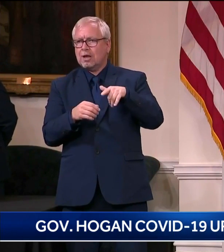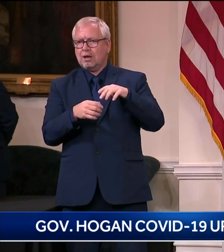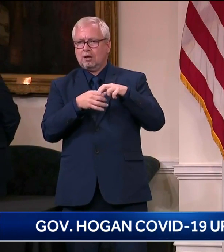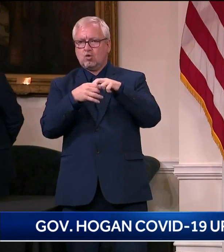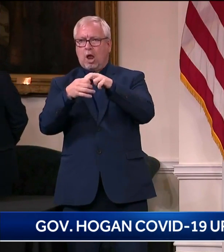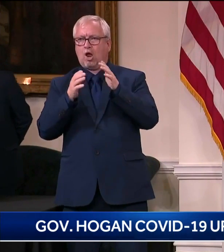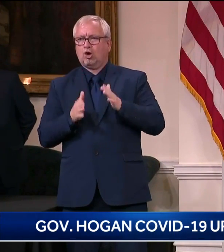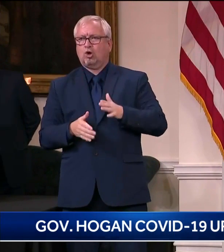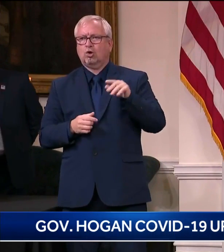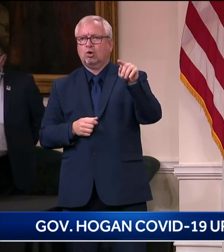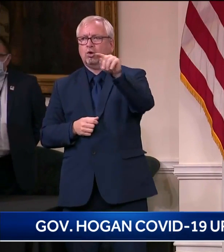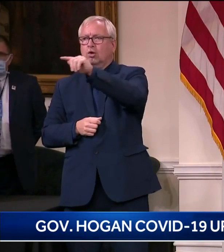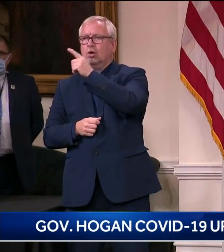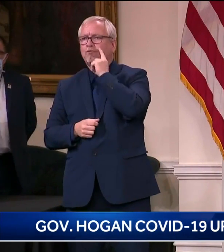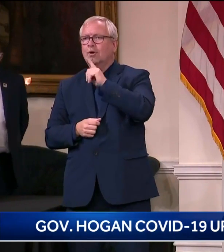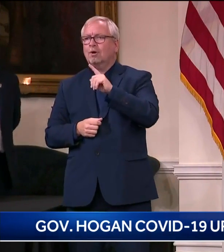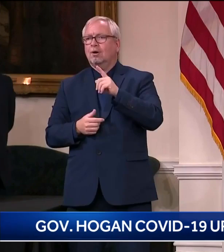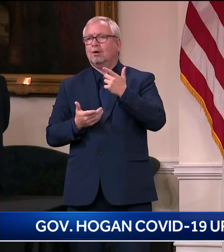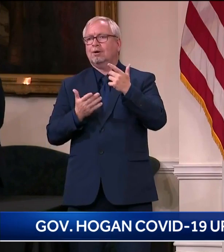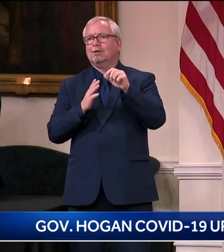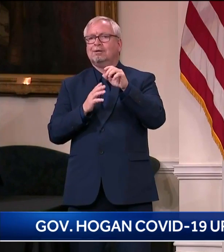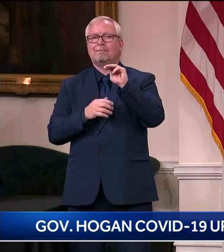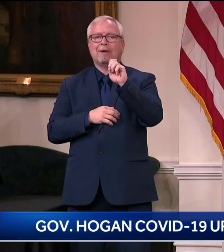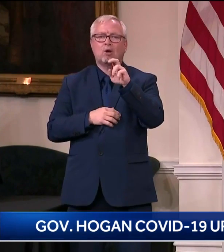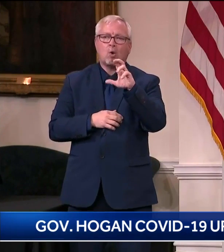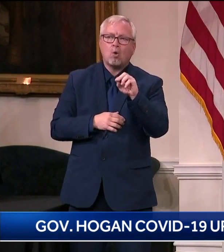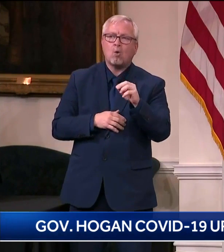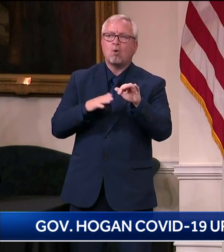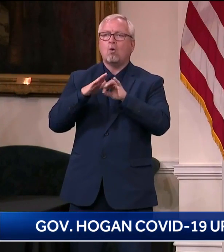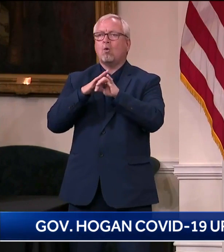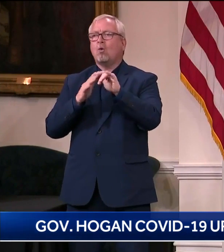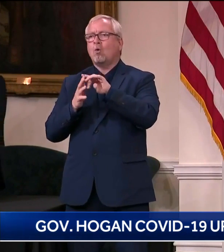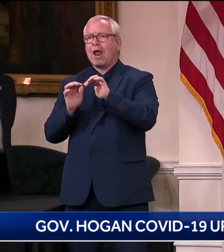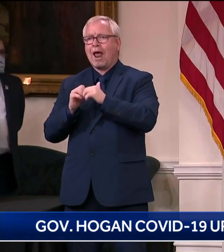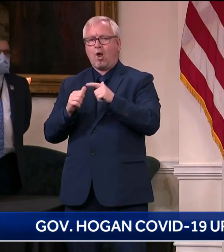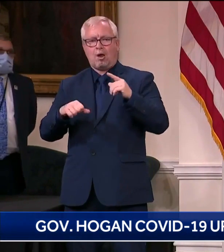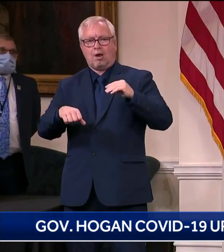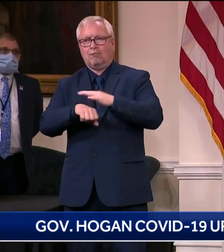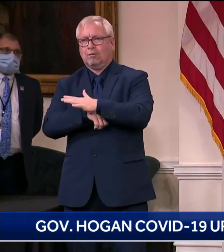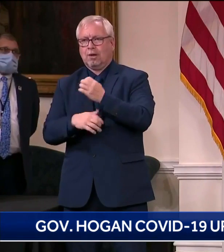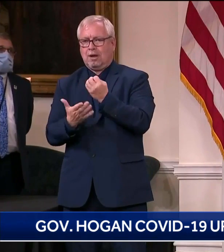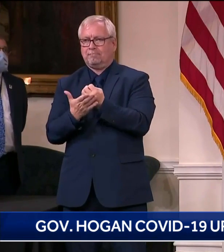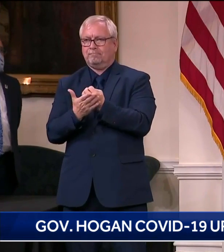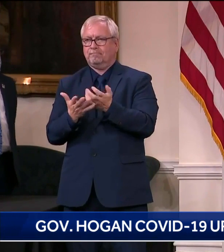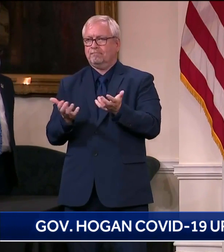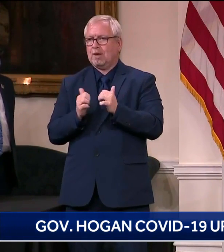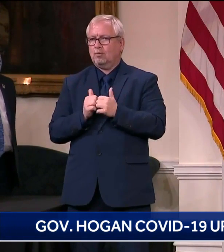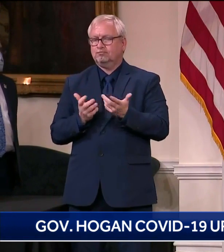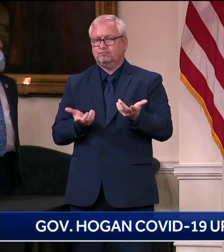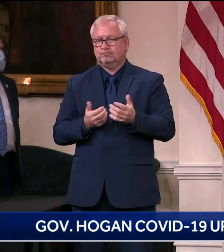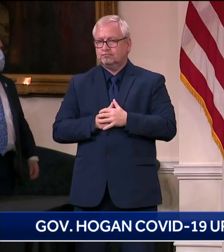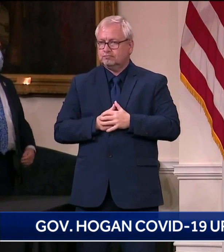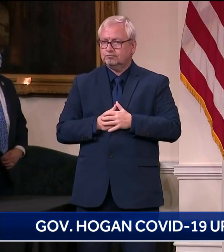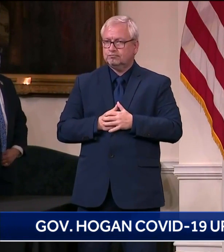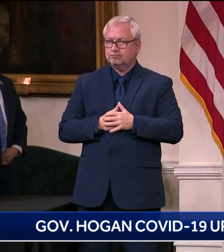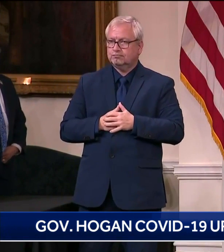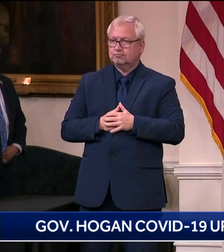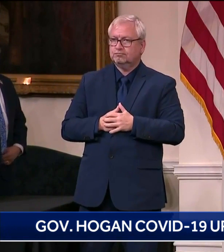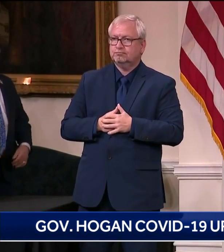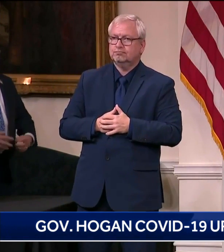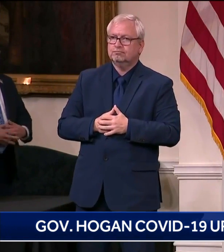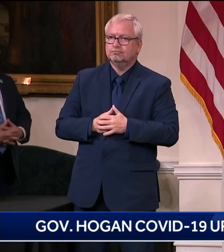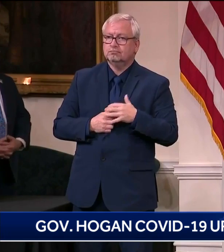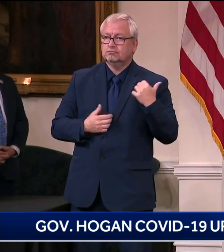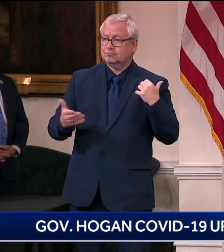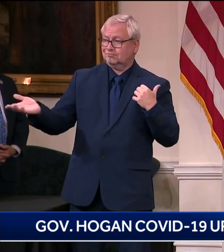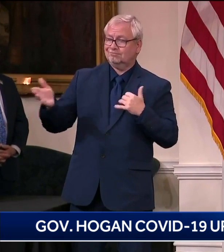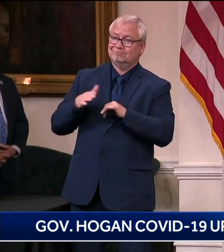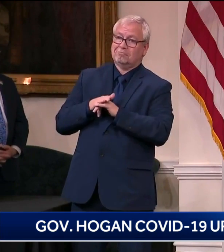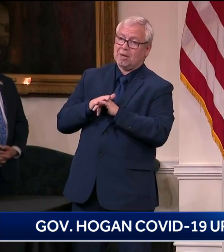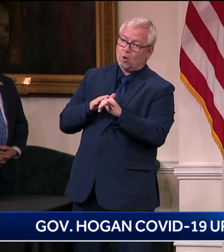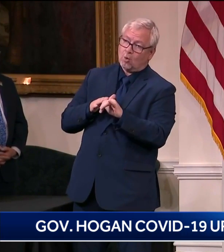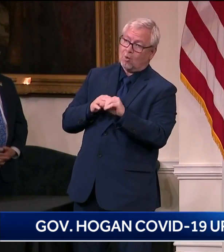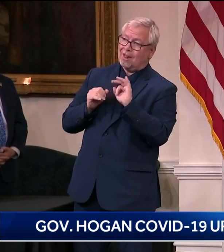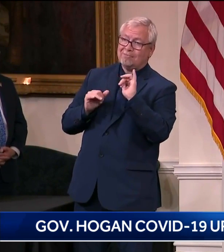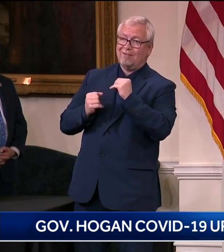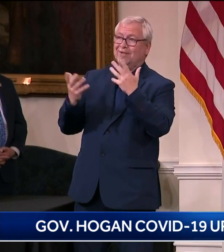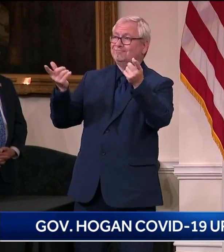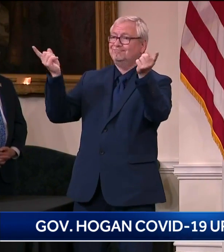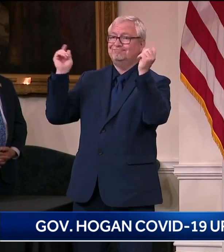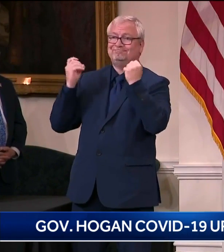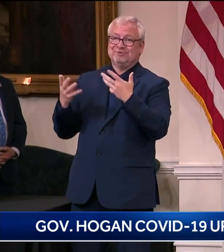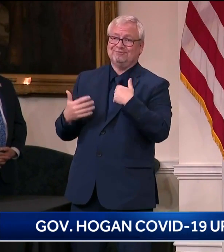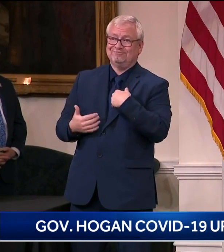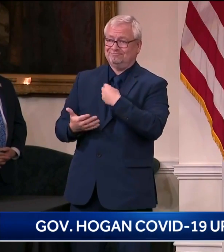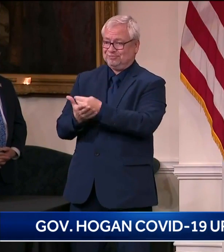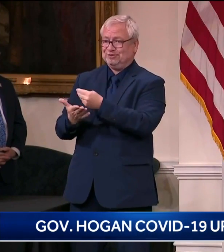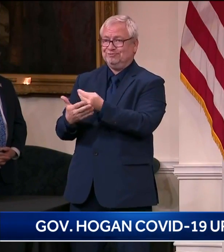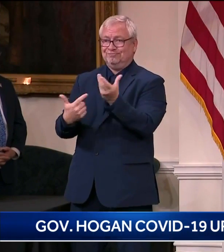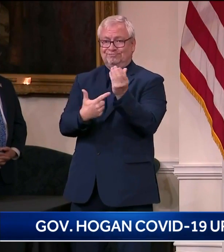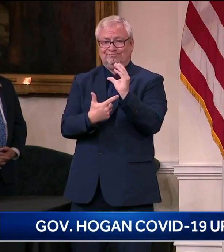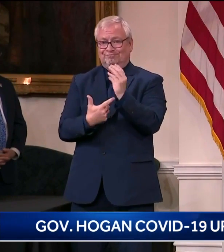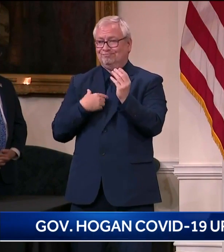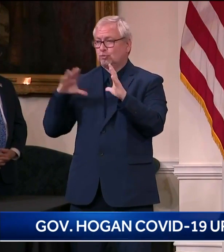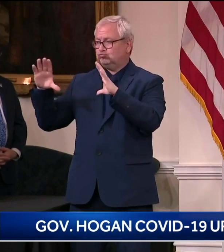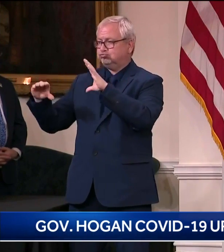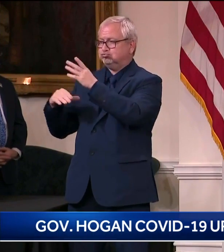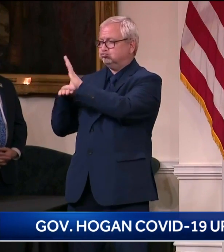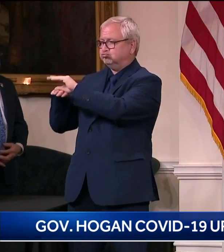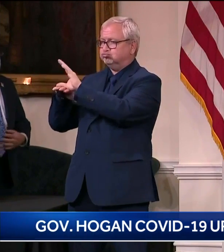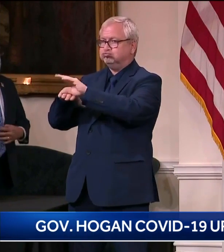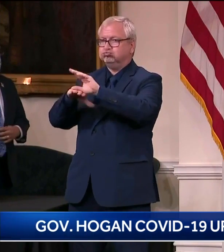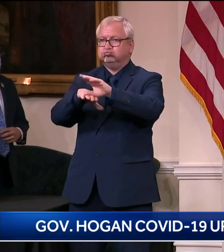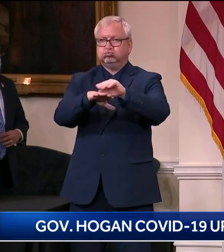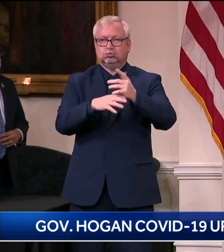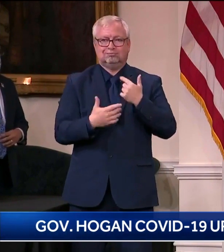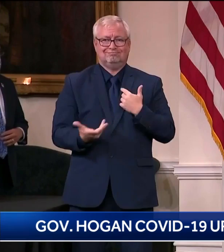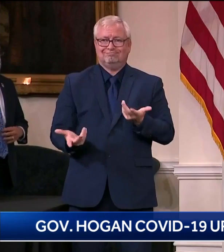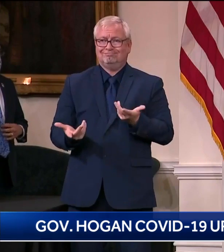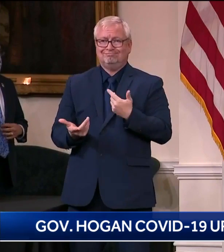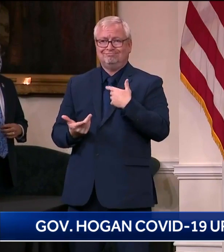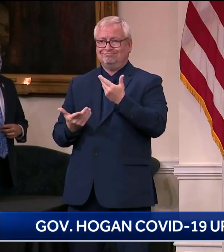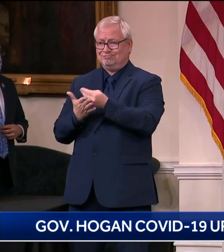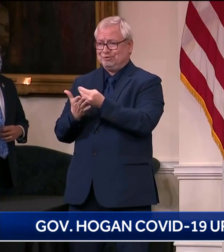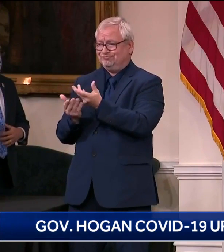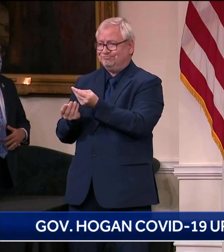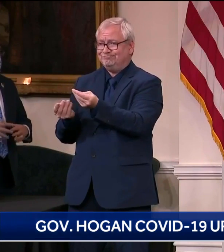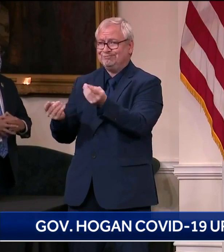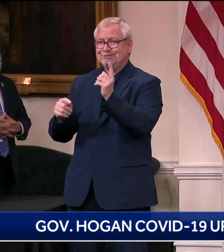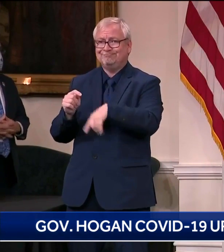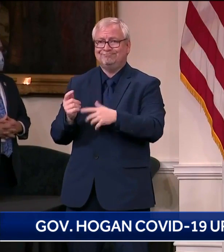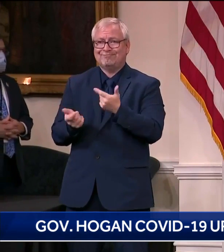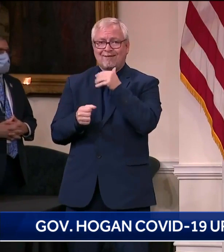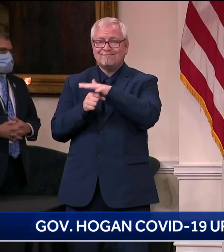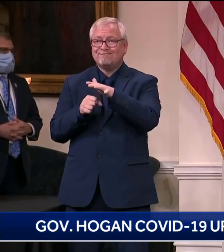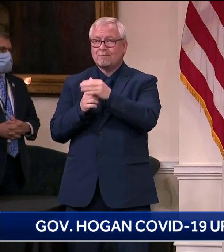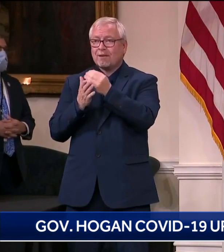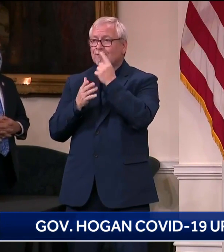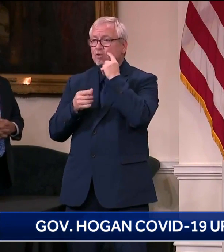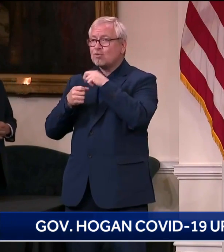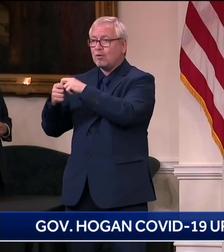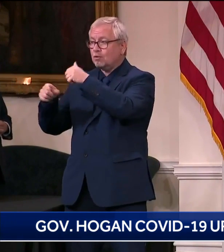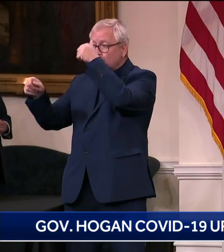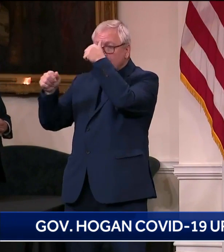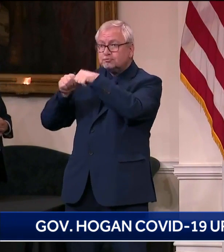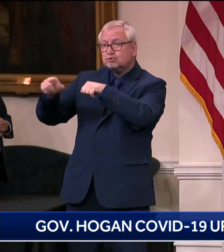[INDISCERNIBLE] GOV. HOGAN: METRO, LIKE SO MANY OTHER THINGS, THE REVENUES ARE DOWN DRASTICALLY BECAUSE THE LACK OF RIDERSHIP.